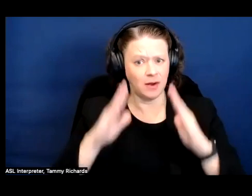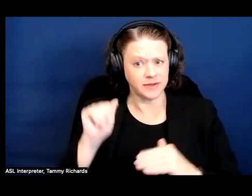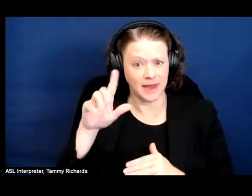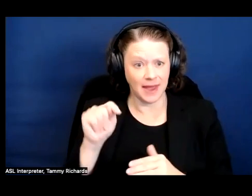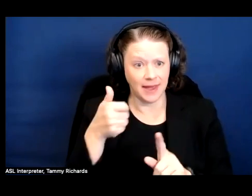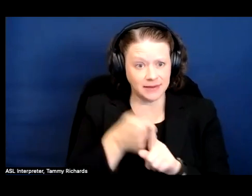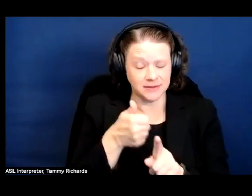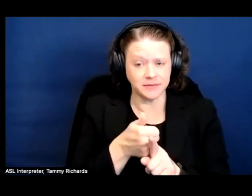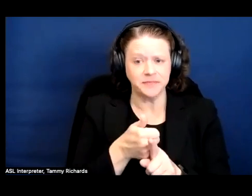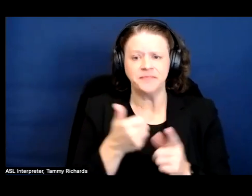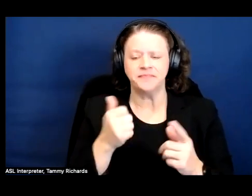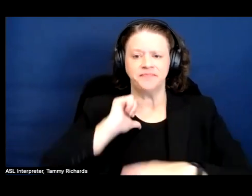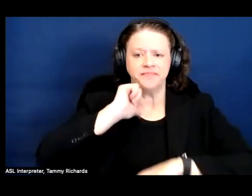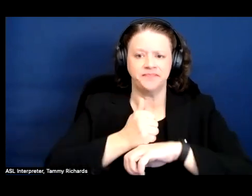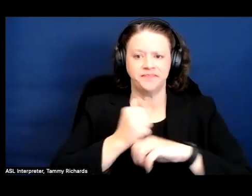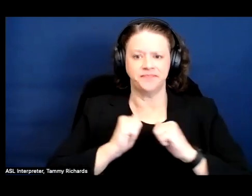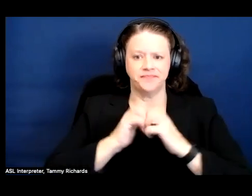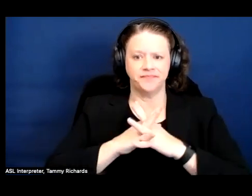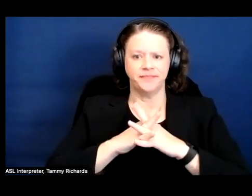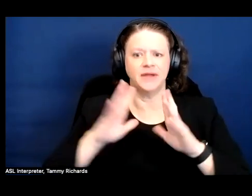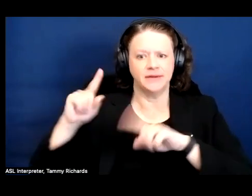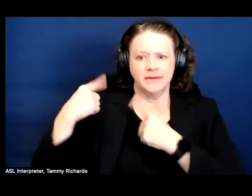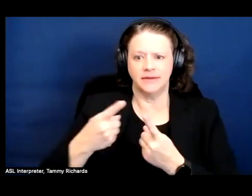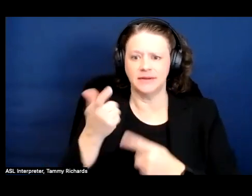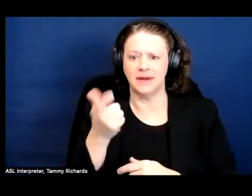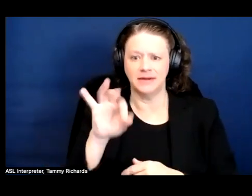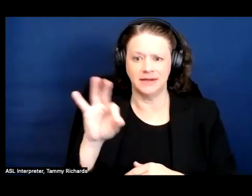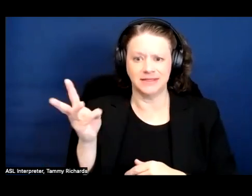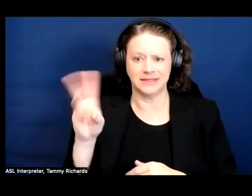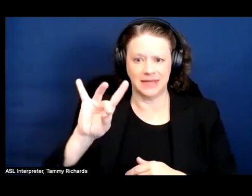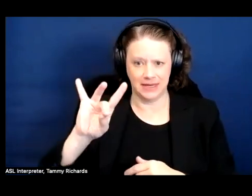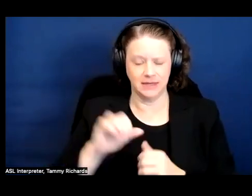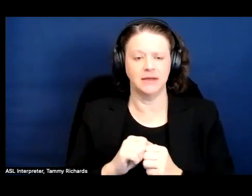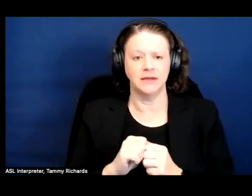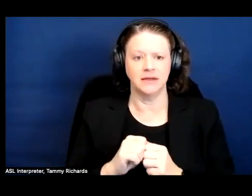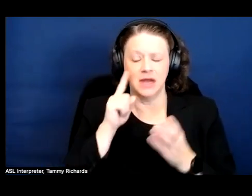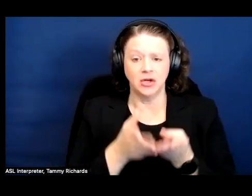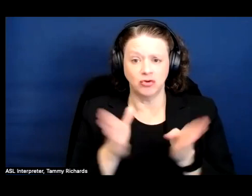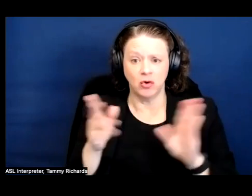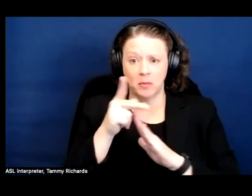I should mention that work and tasks that a service animal provides may include things like,